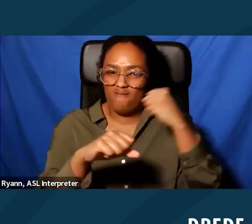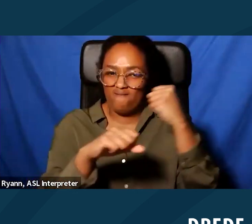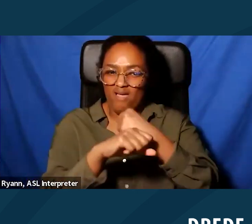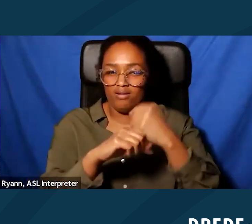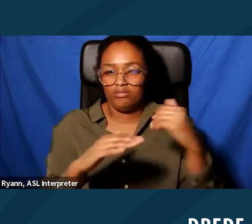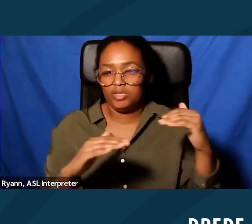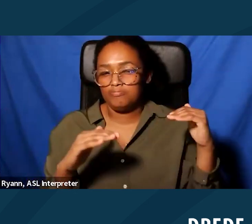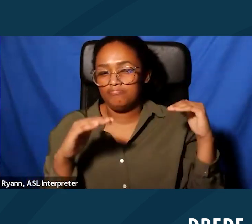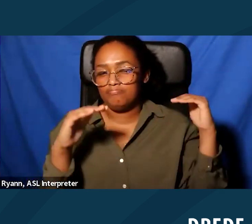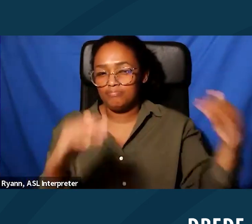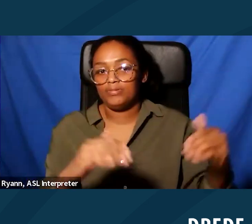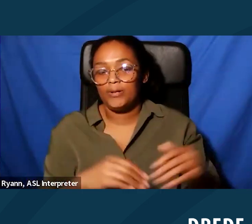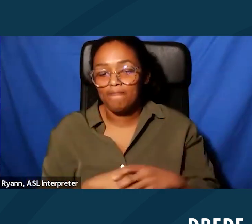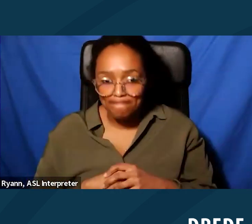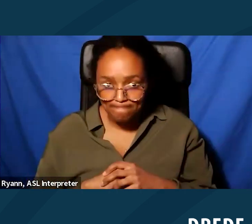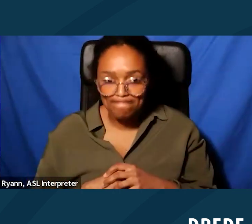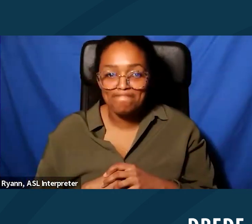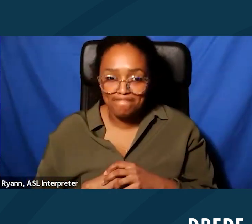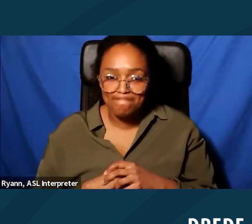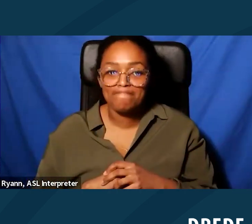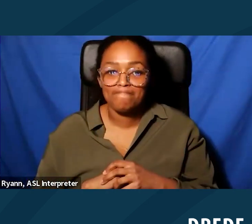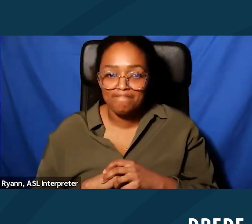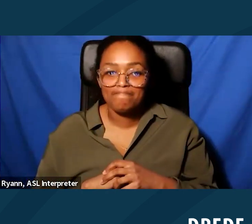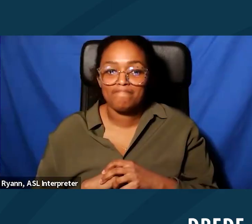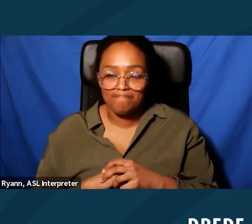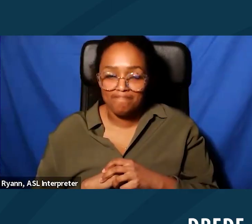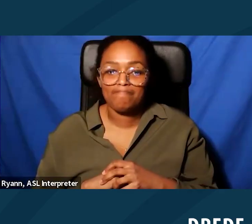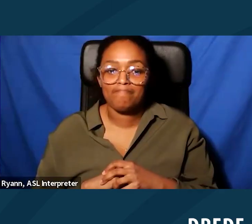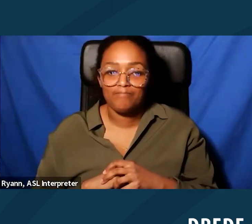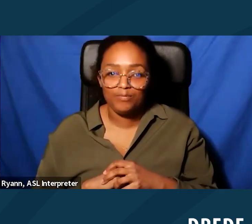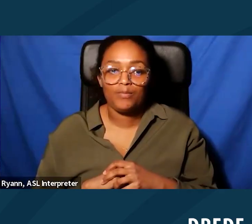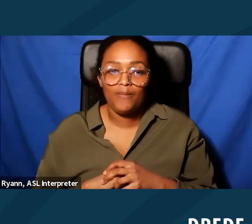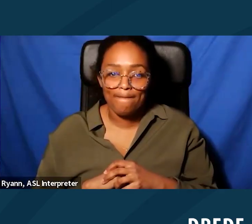So that's the discharge, do the things that Mike asked you to do,